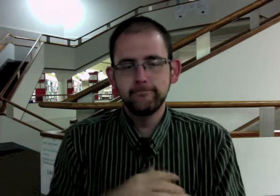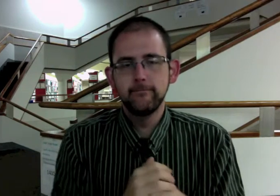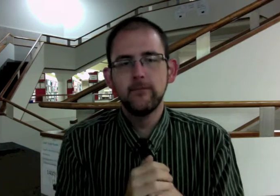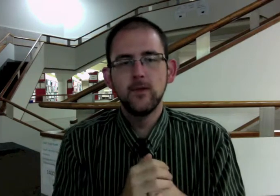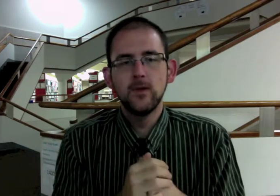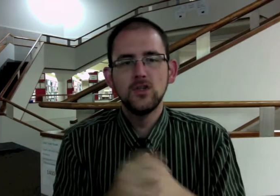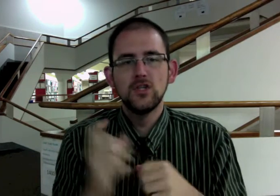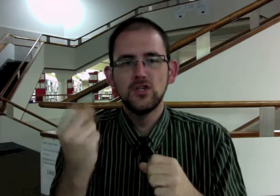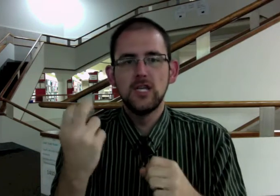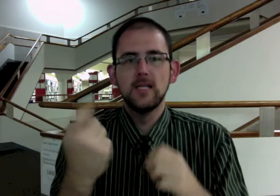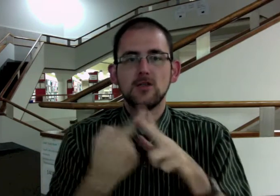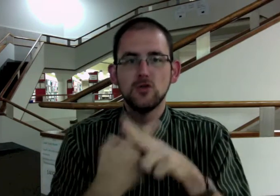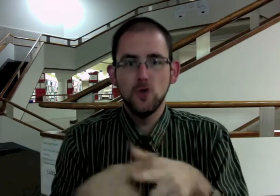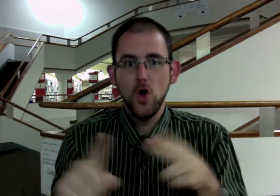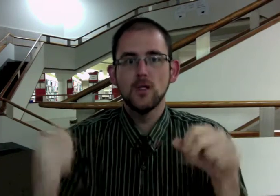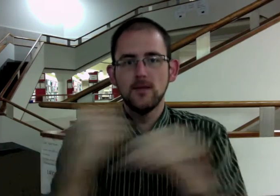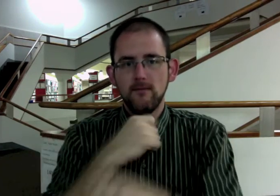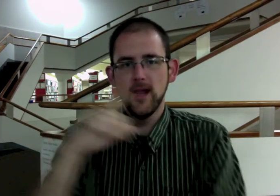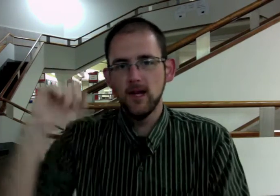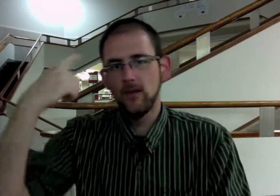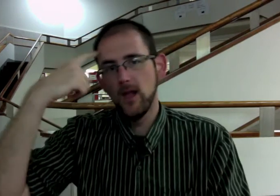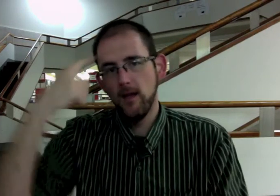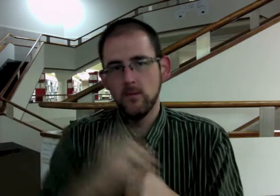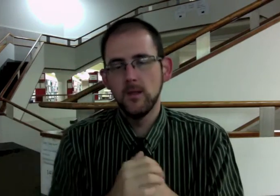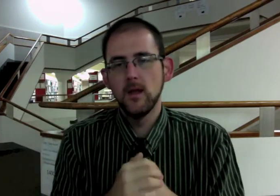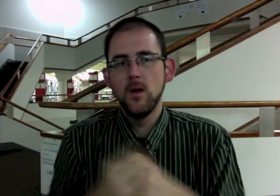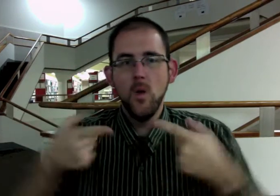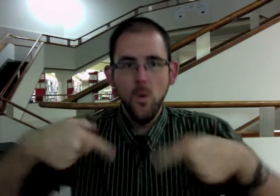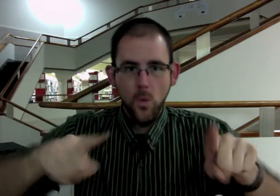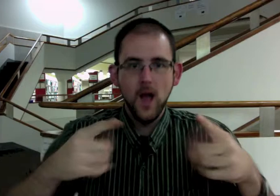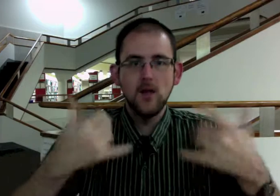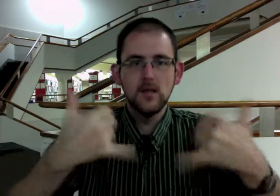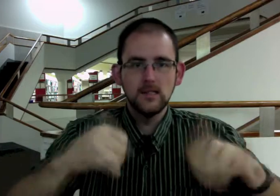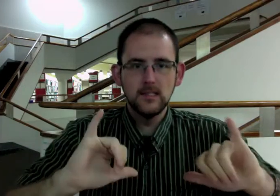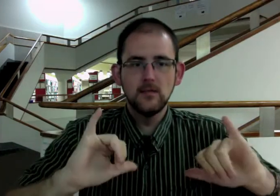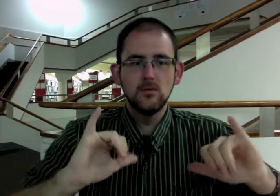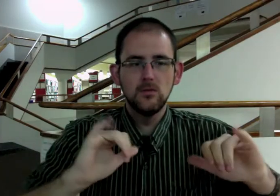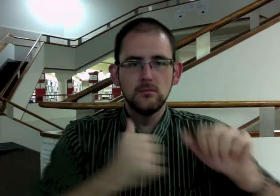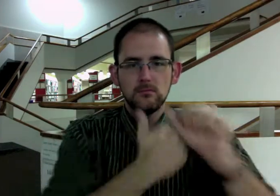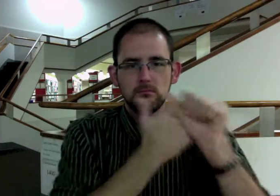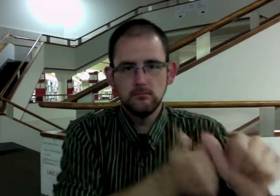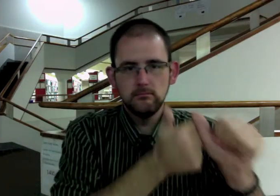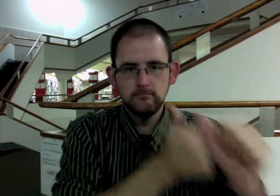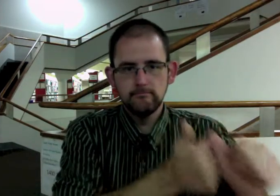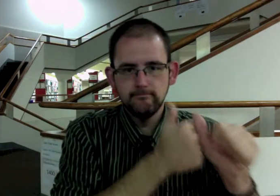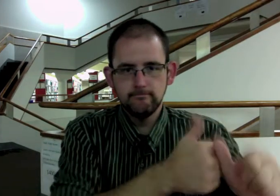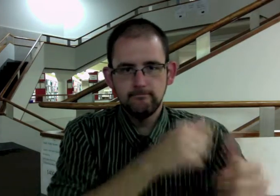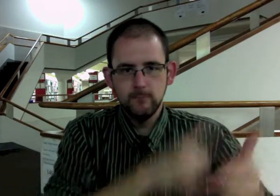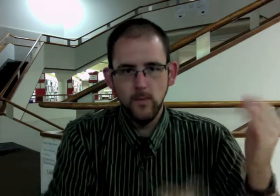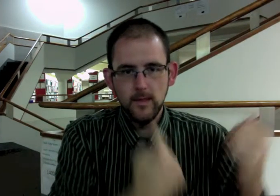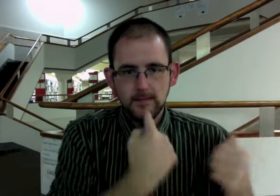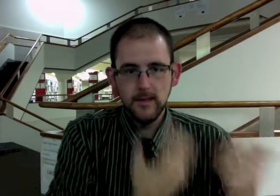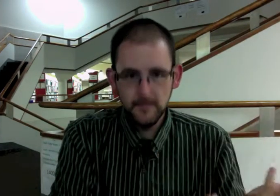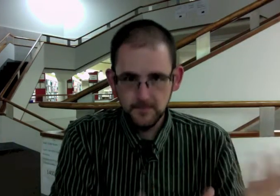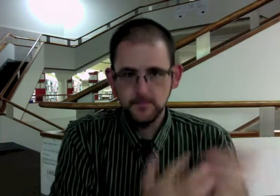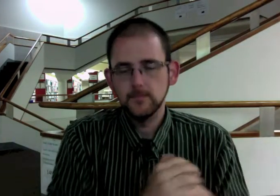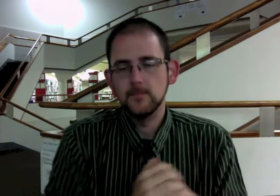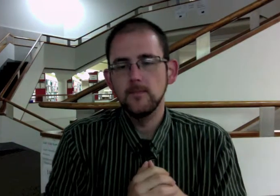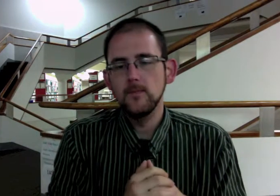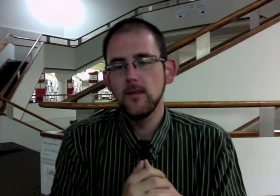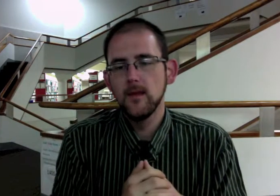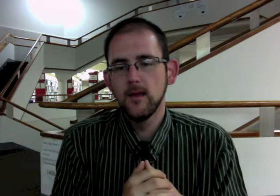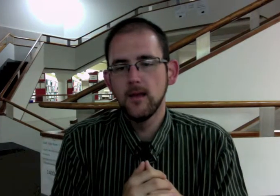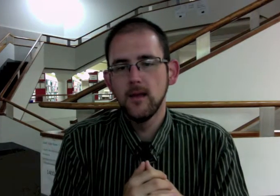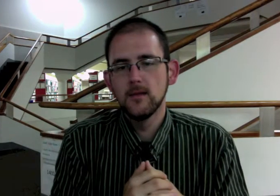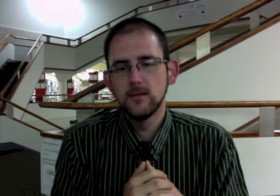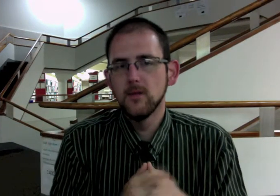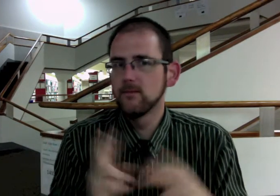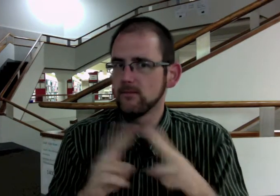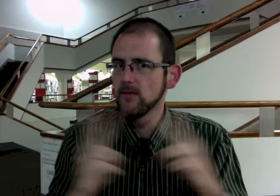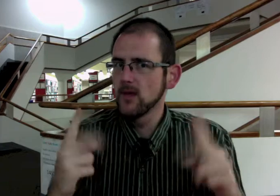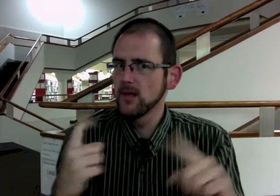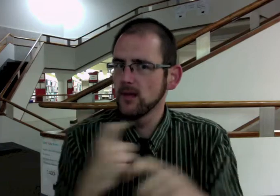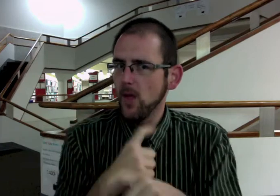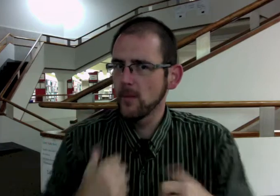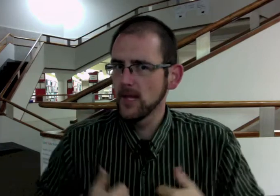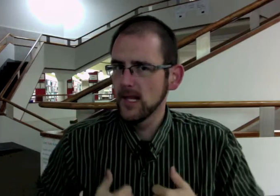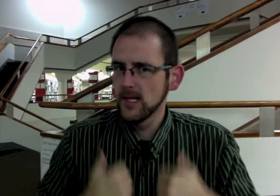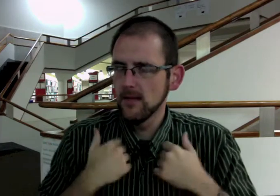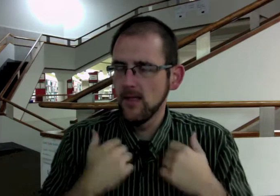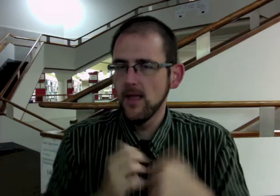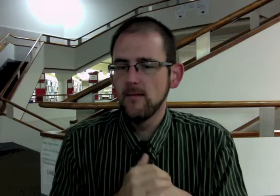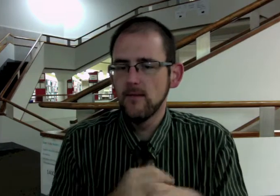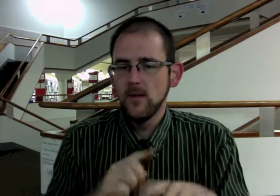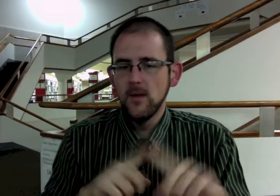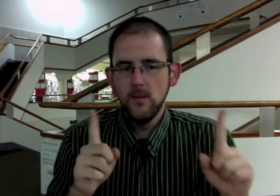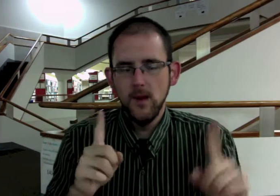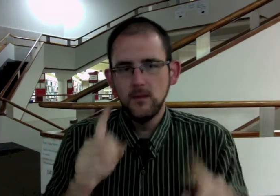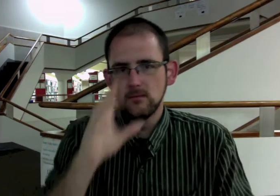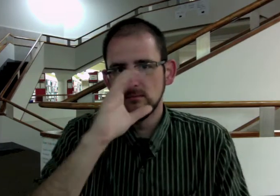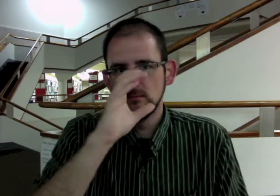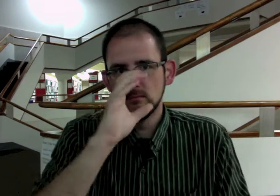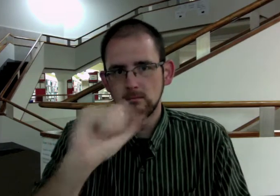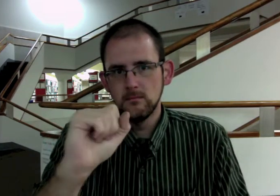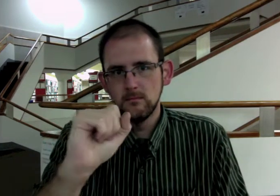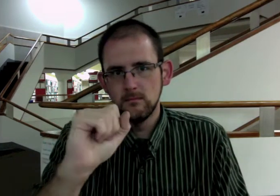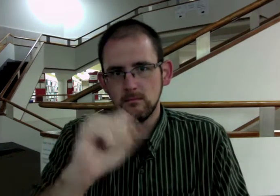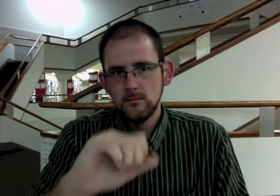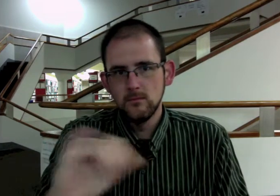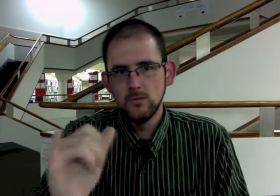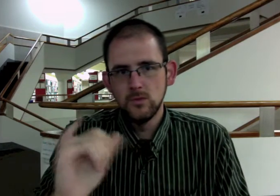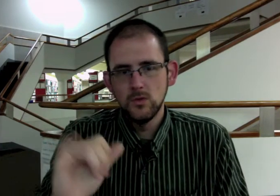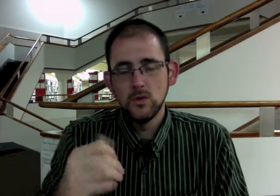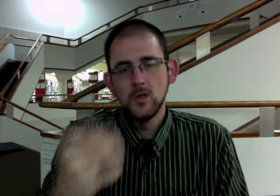She begins to fight the government while taking their orders. It's a complicated life, but fascinating, too!